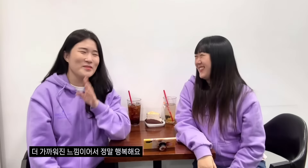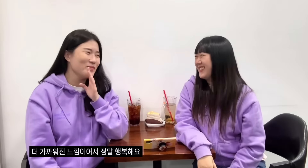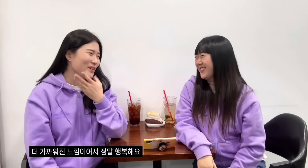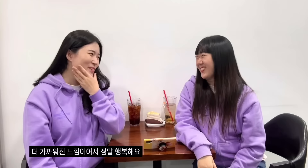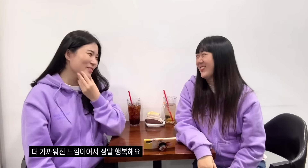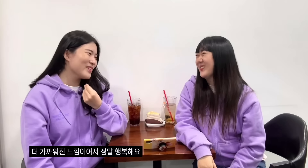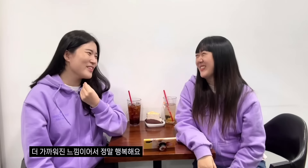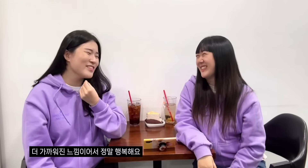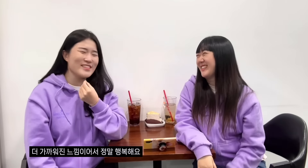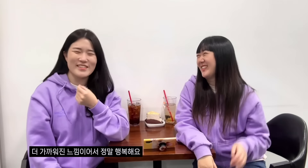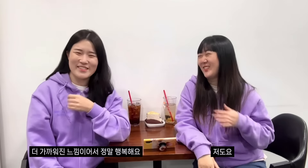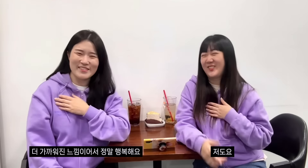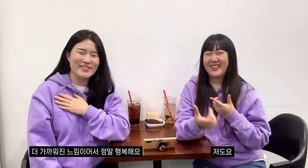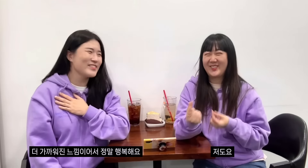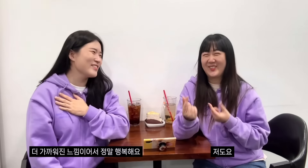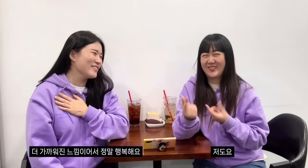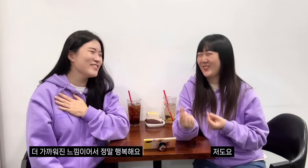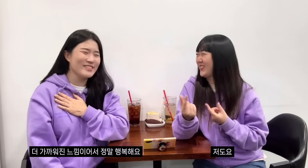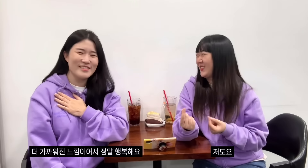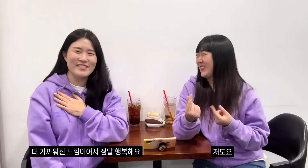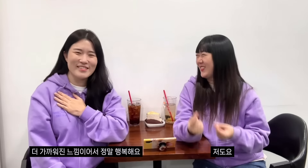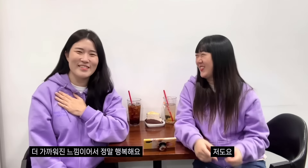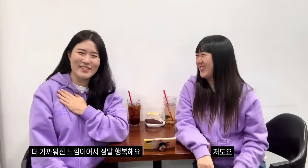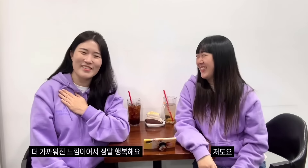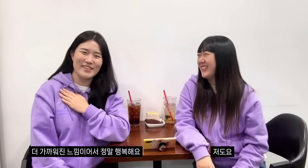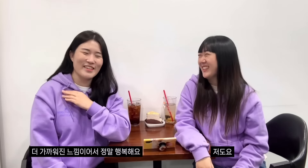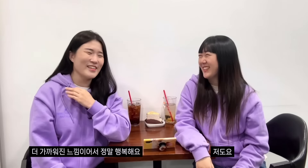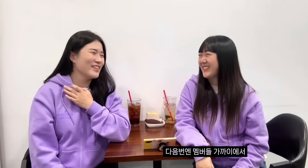so I'm really happy.